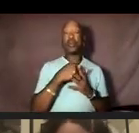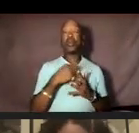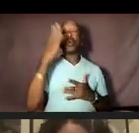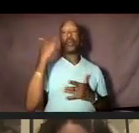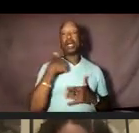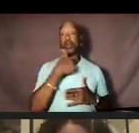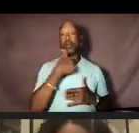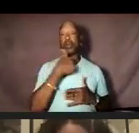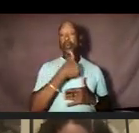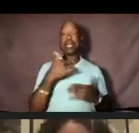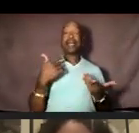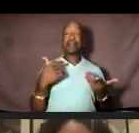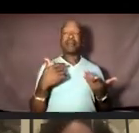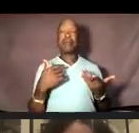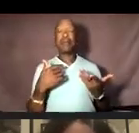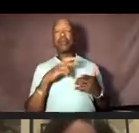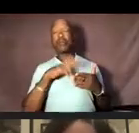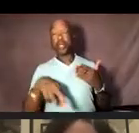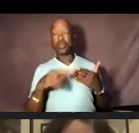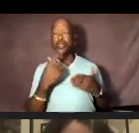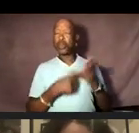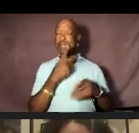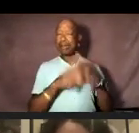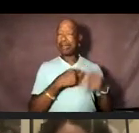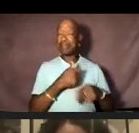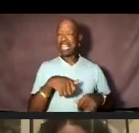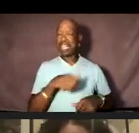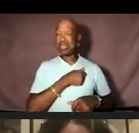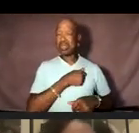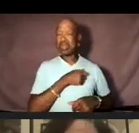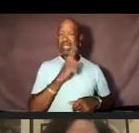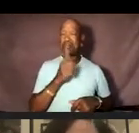in this situation and what kinds of attitudes have contributed to the apathy that we're seeing that